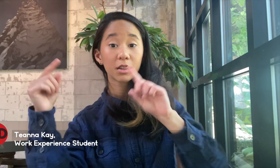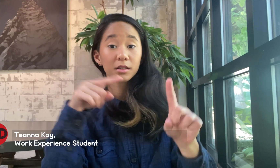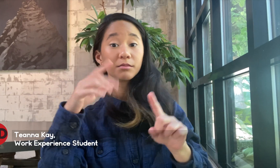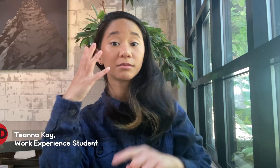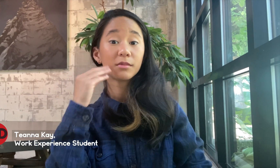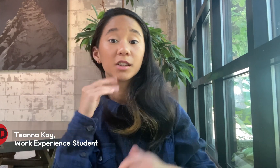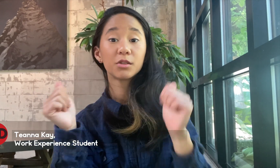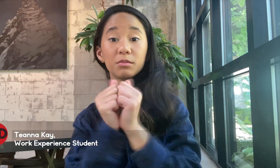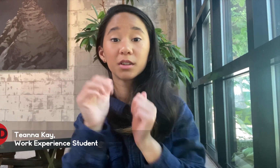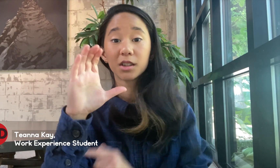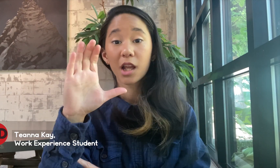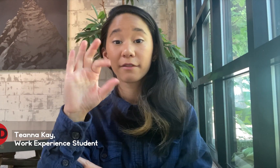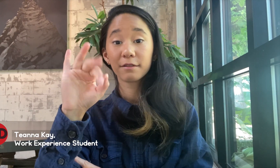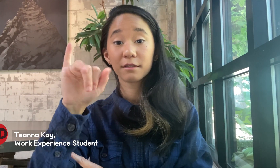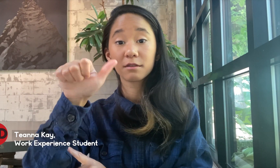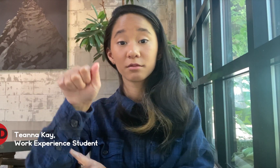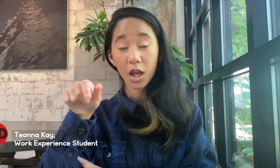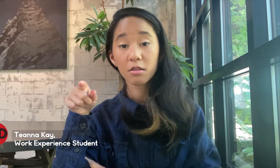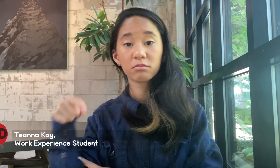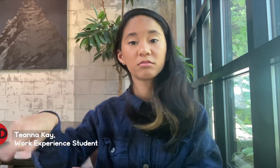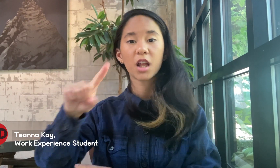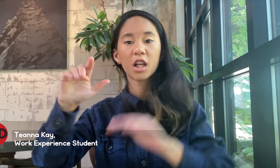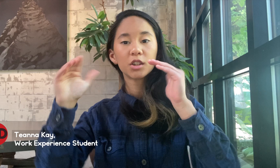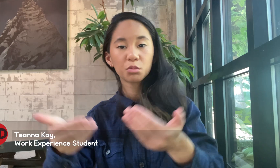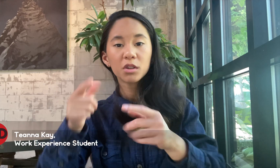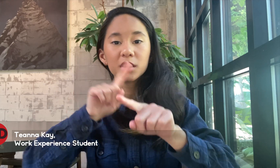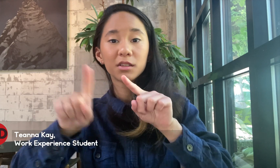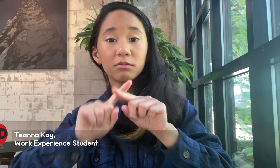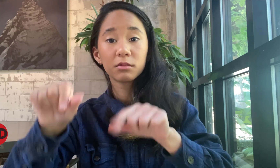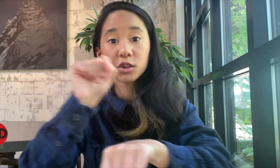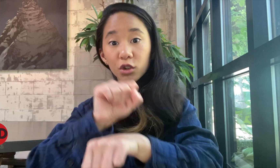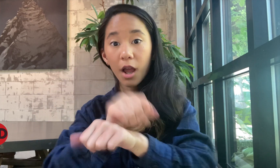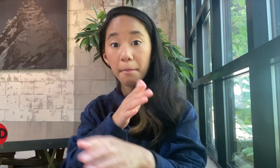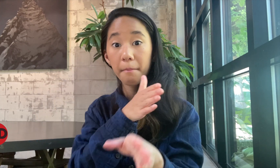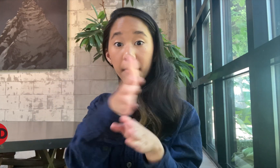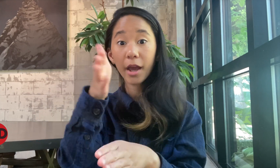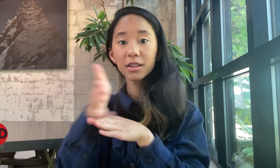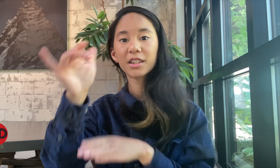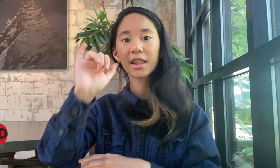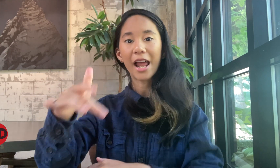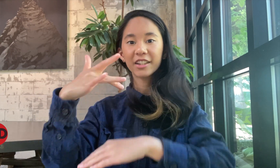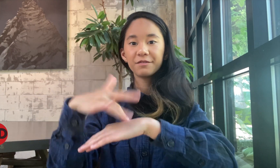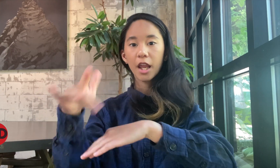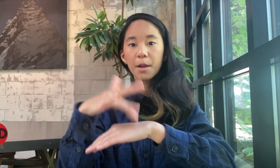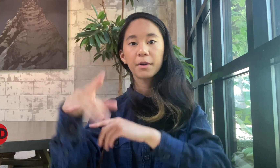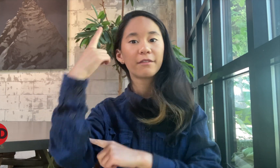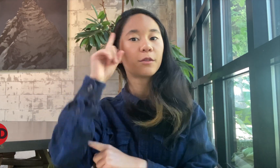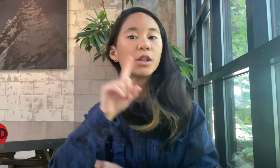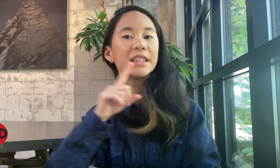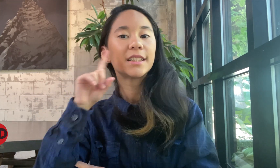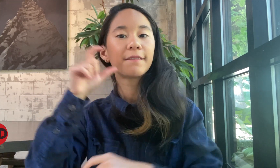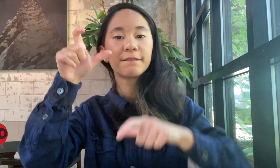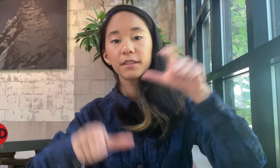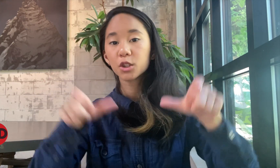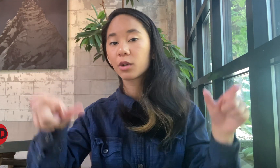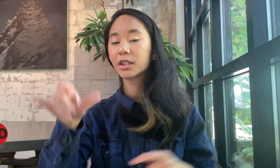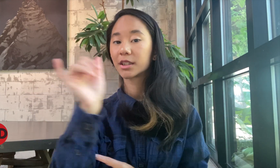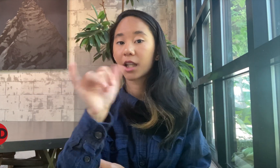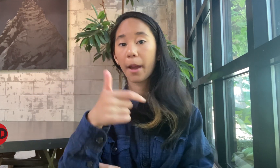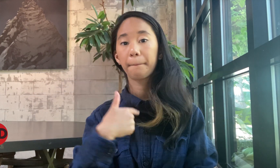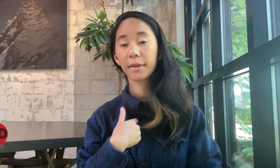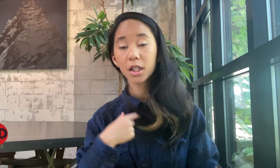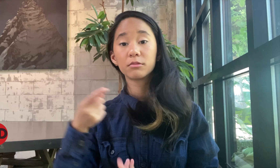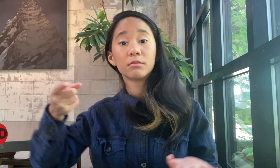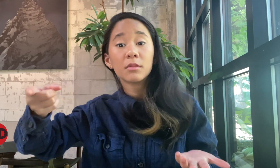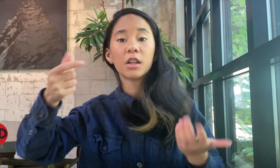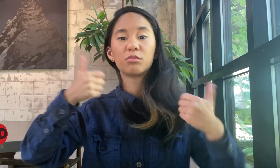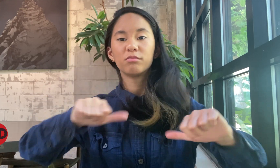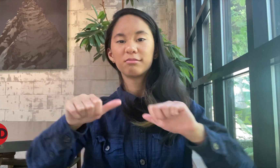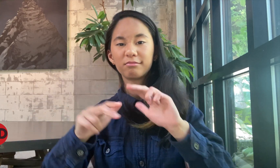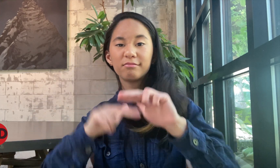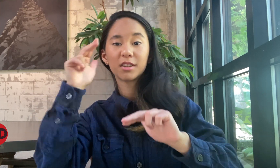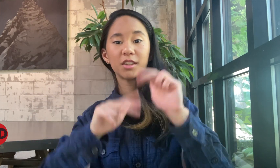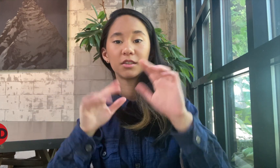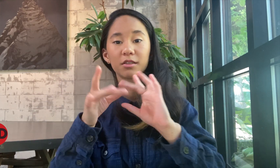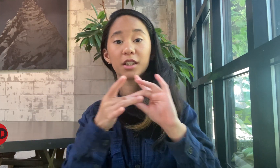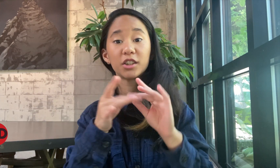The experience with CFIA introduced different career paths that are available